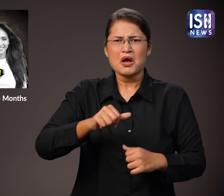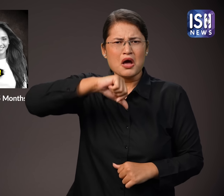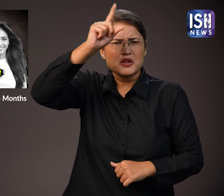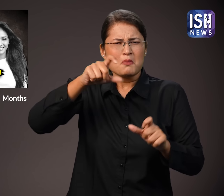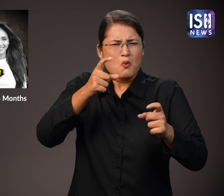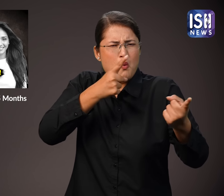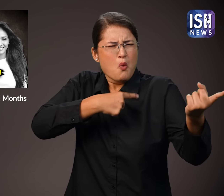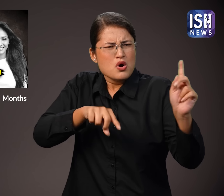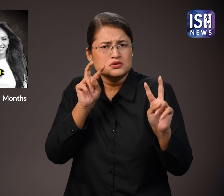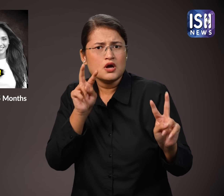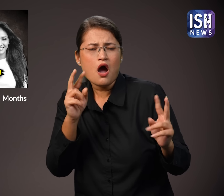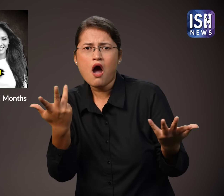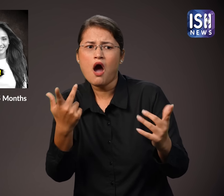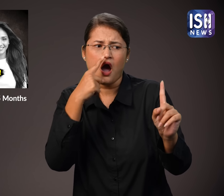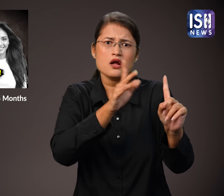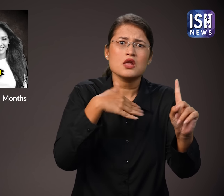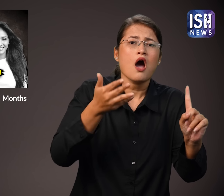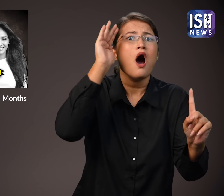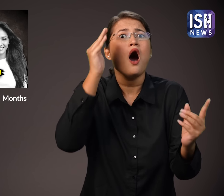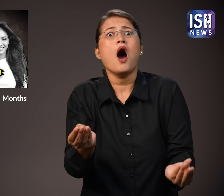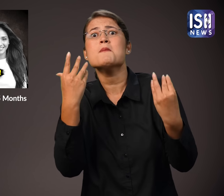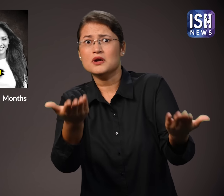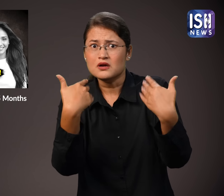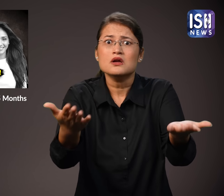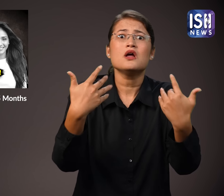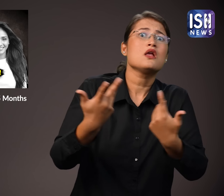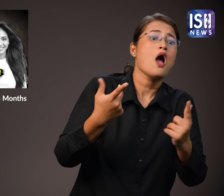People across India are closely following updates in Twisha Sharma’s death case,